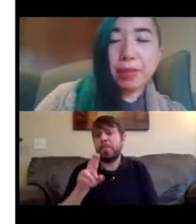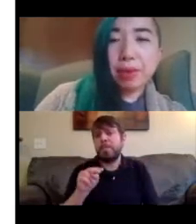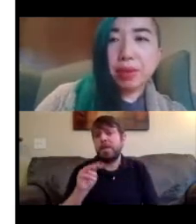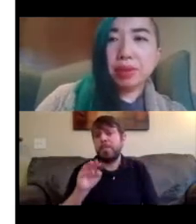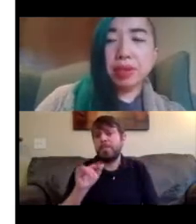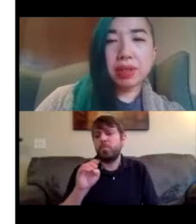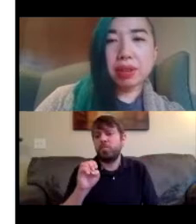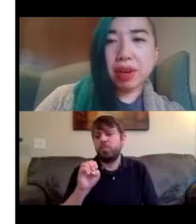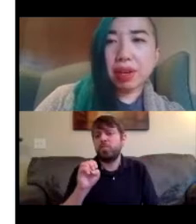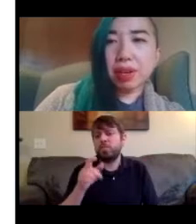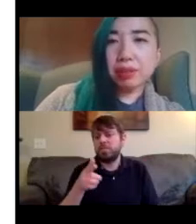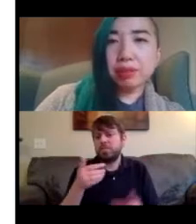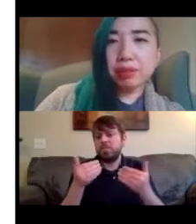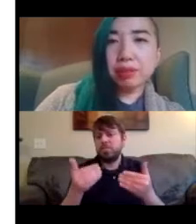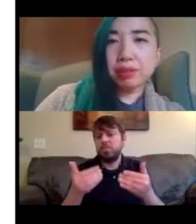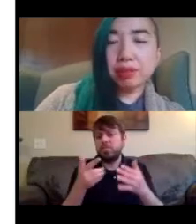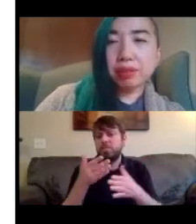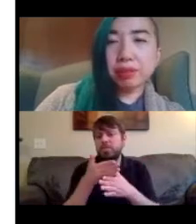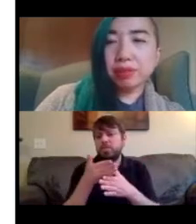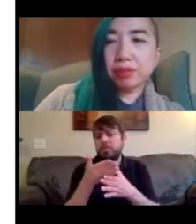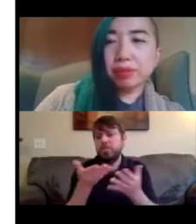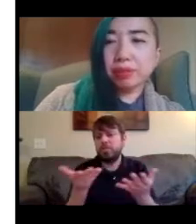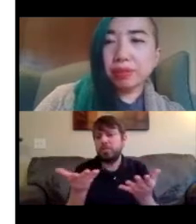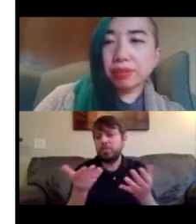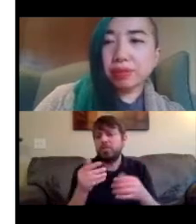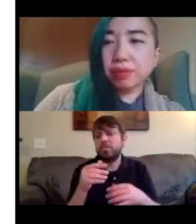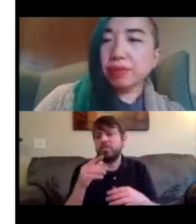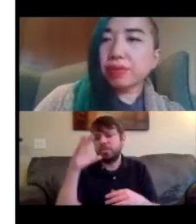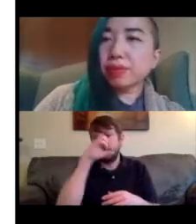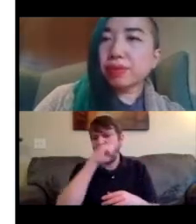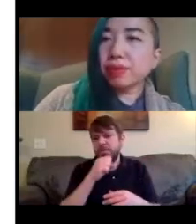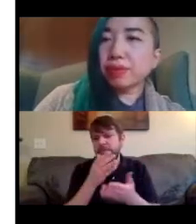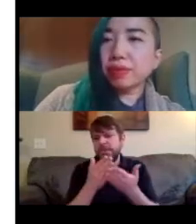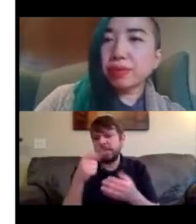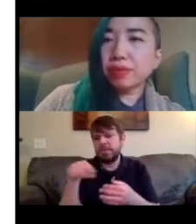What ghosts haunt your writing?